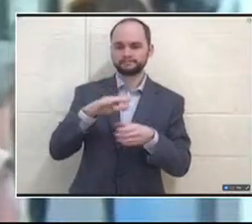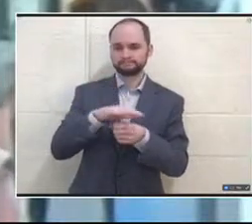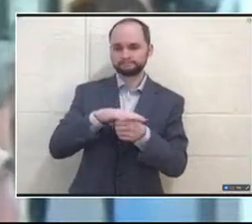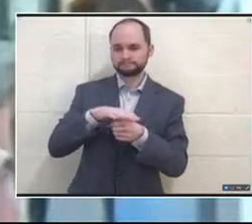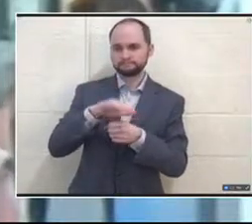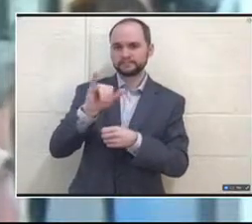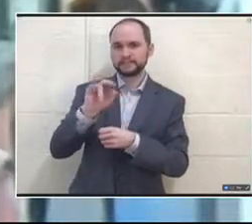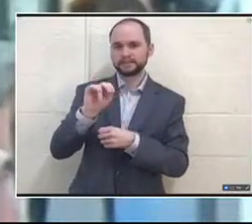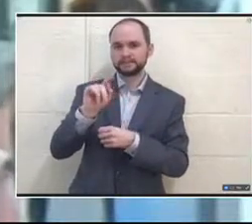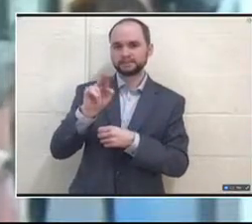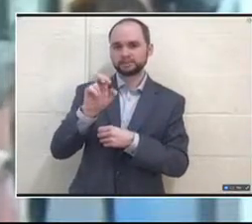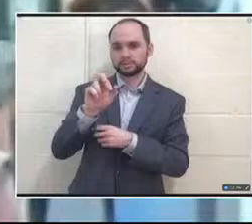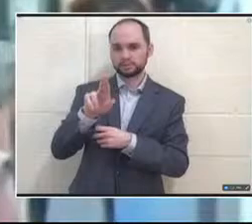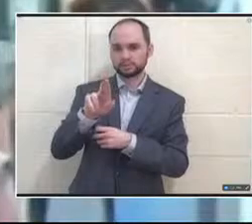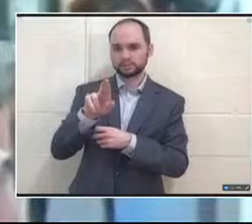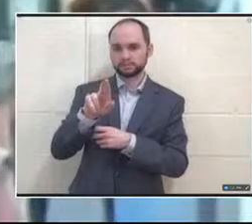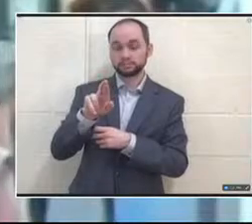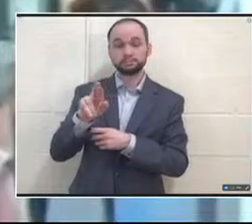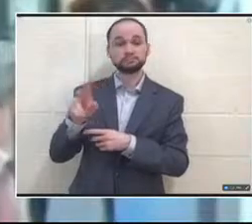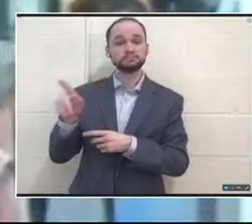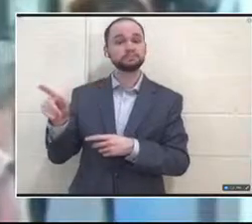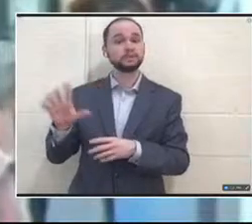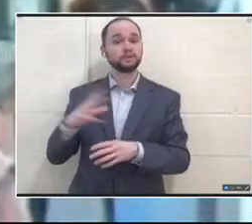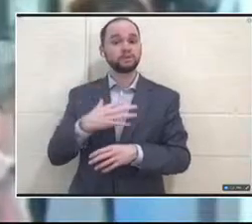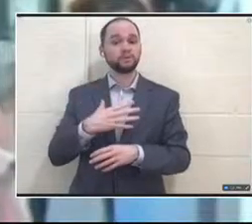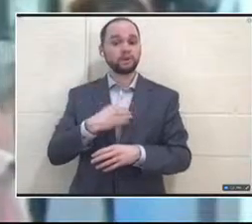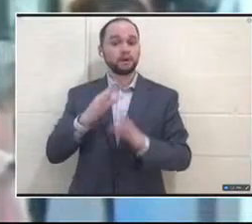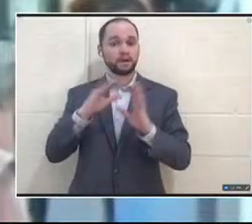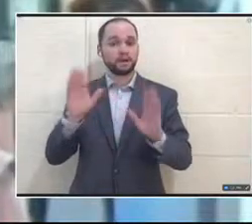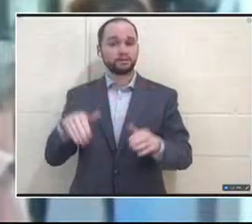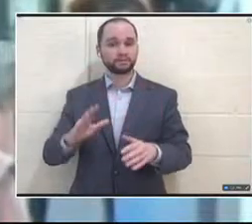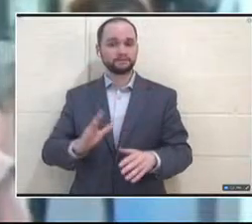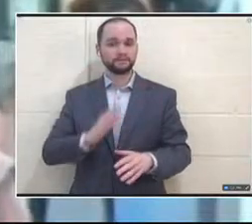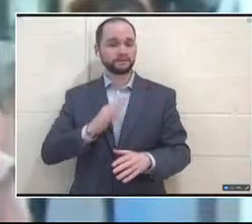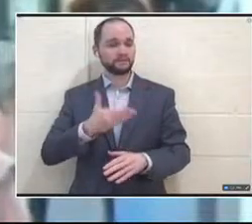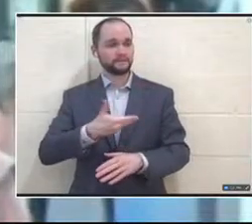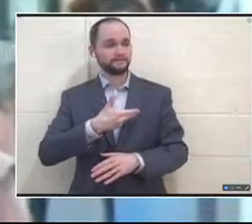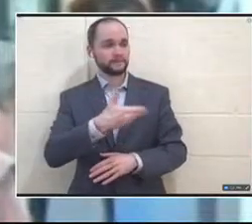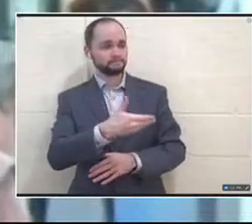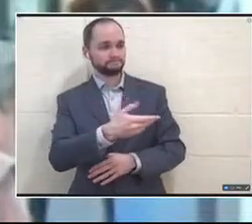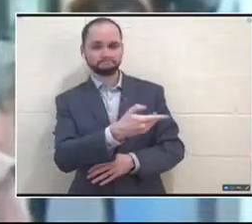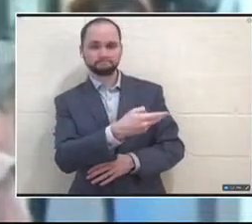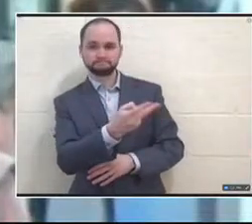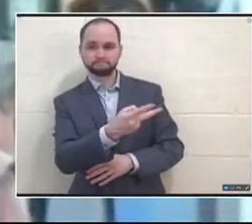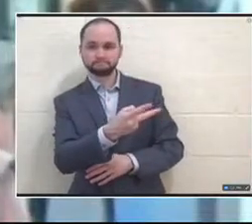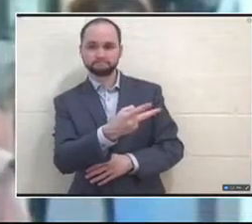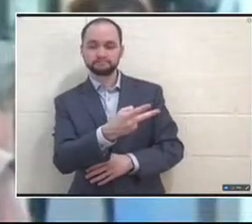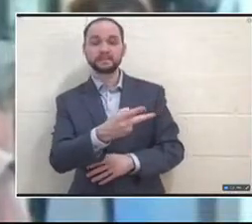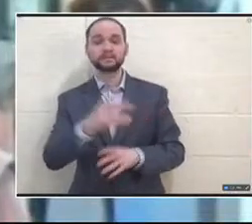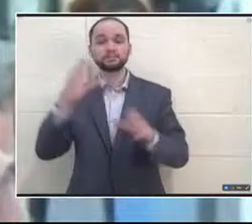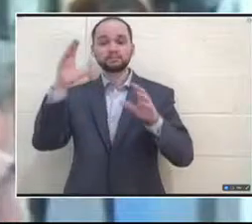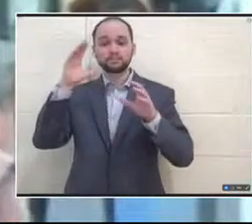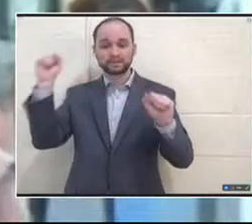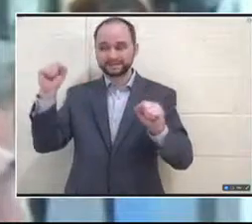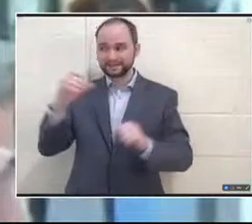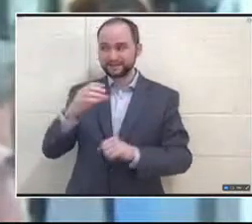to come to the White House upon the invitation of the first lady and the President Roosevelt. And